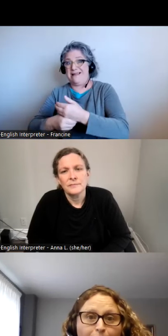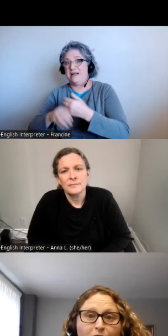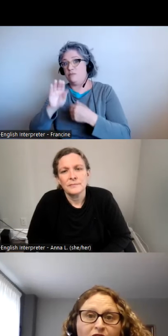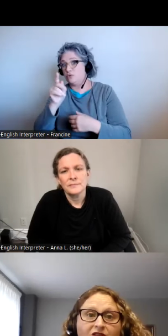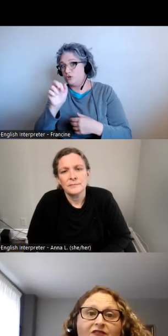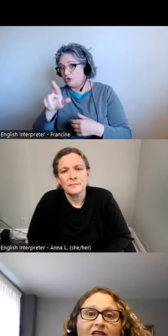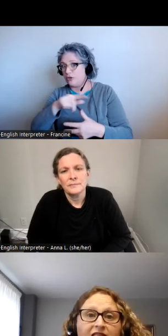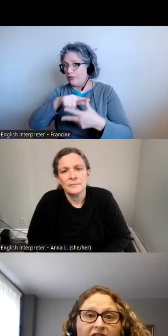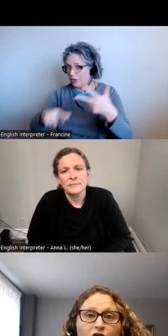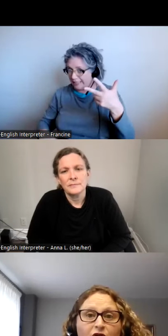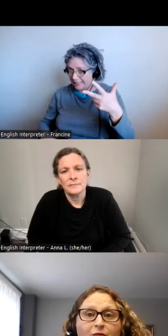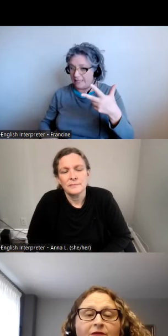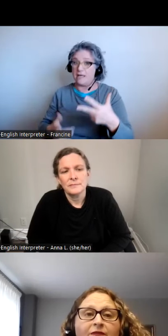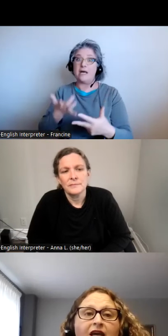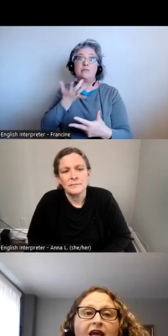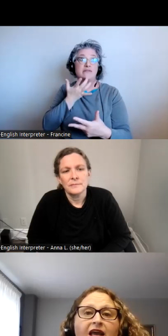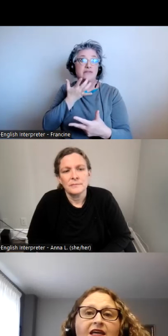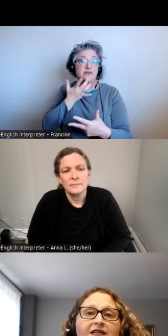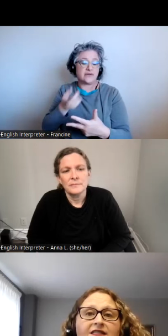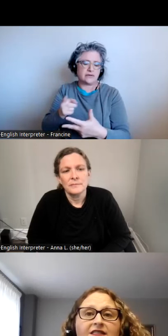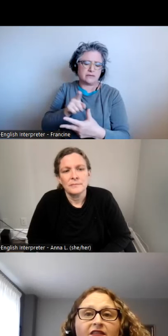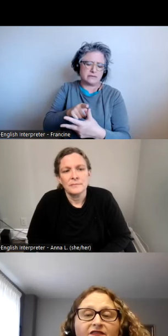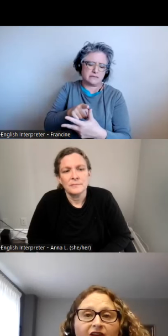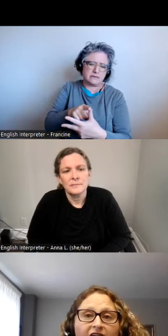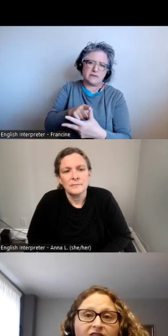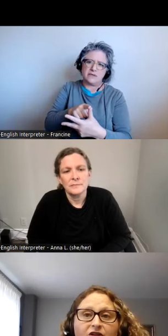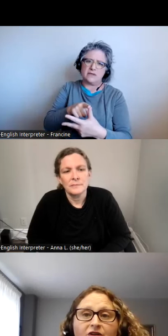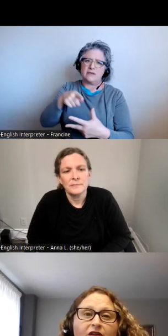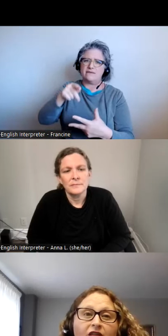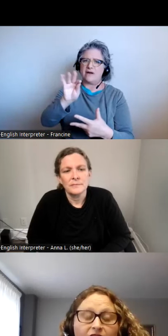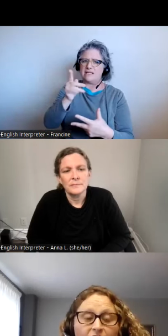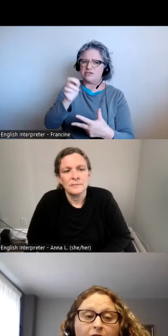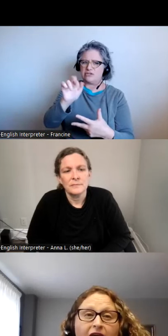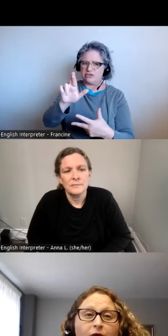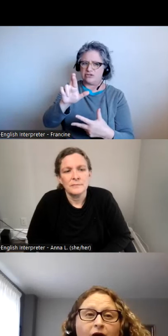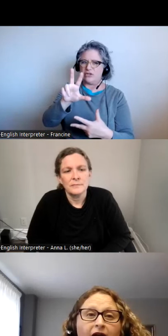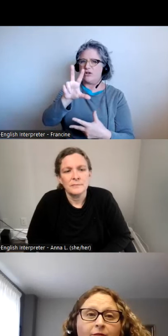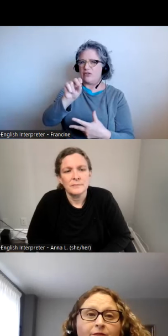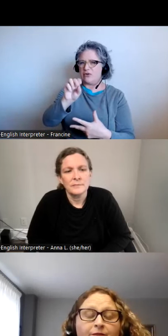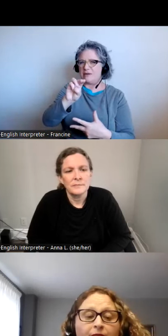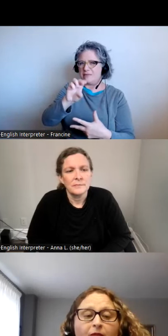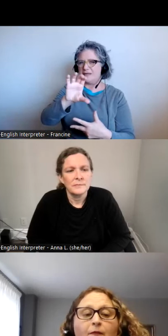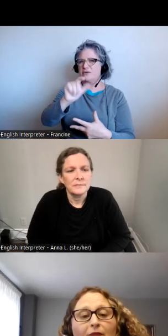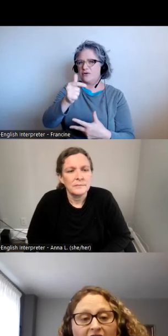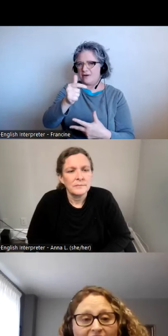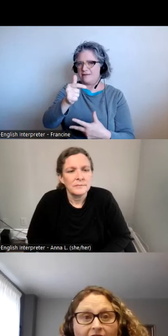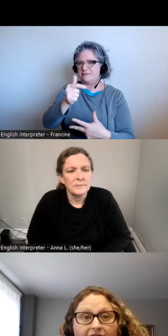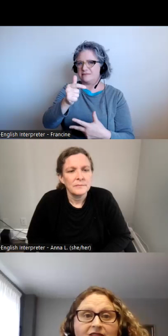slides. For this group, there are three boosters that are approved